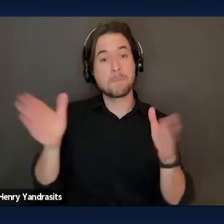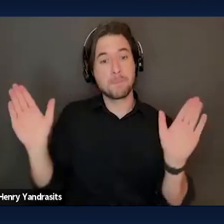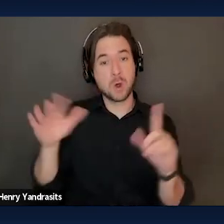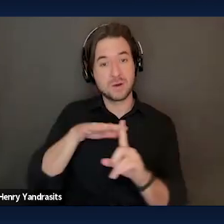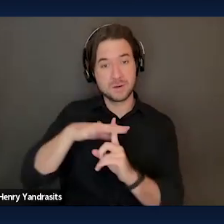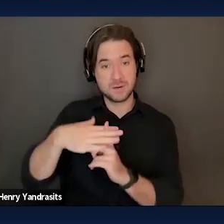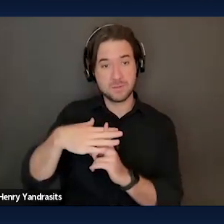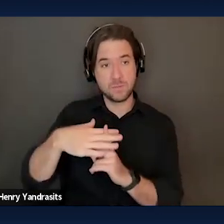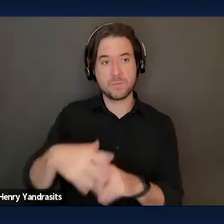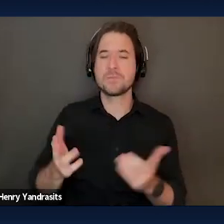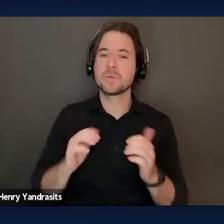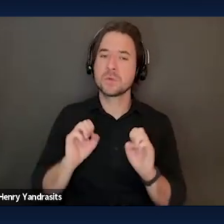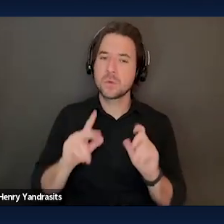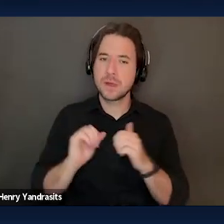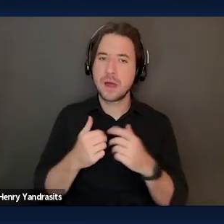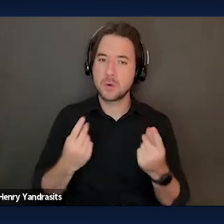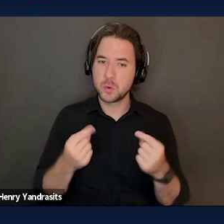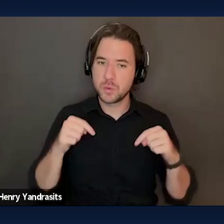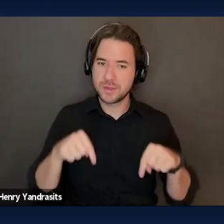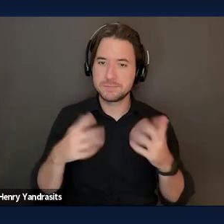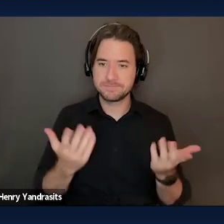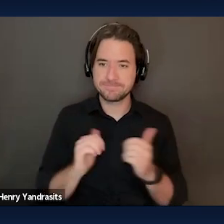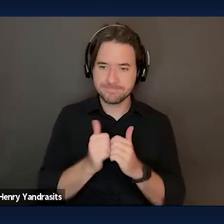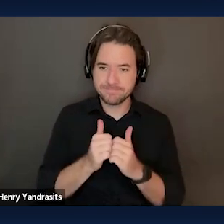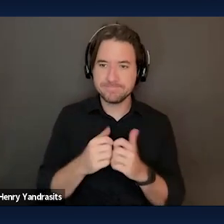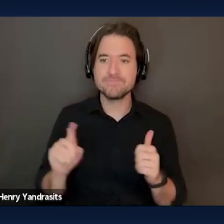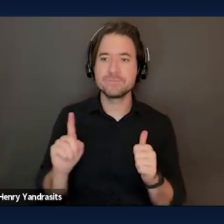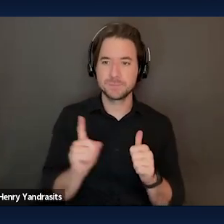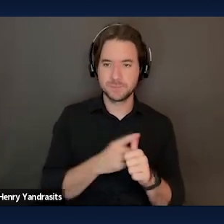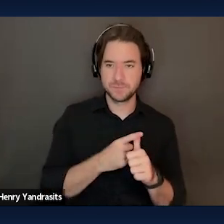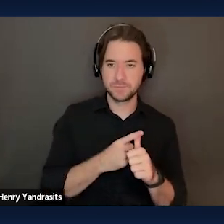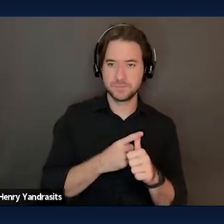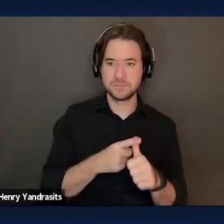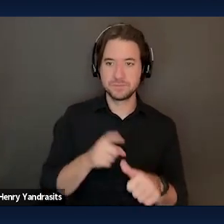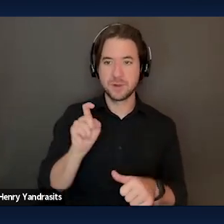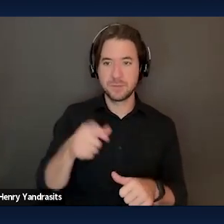So how did we do this? Um, the first step is to have a really good question.